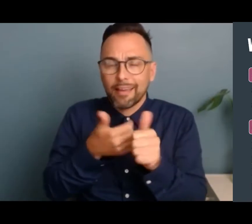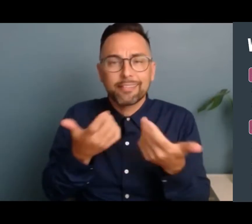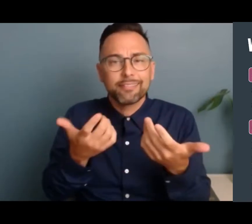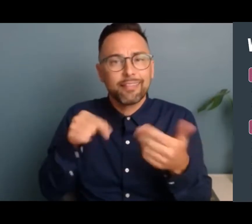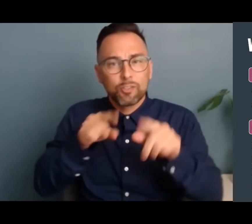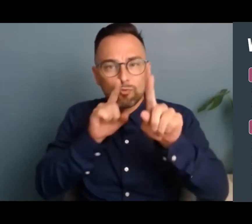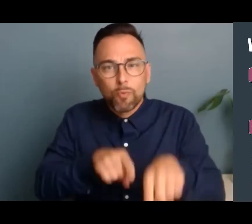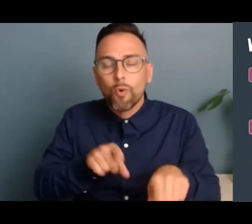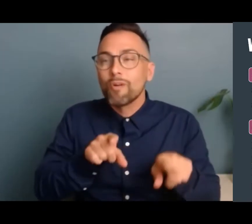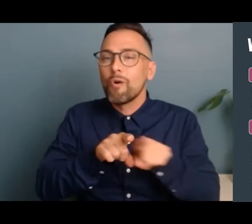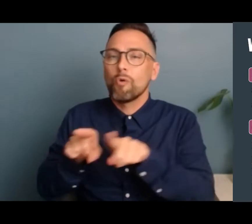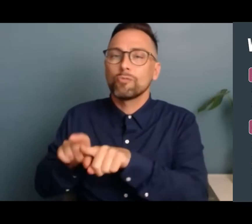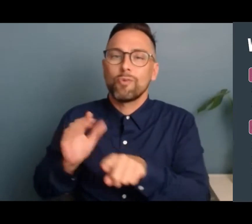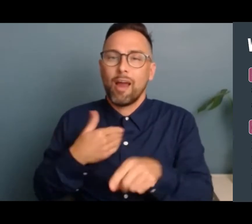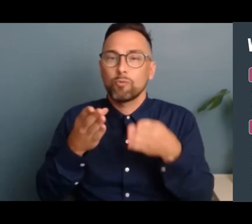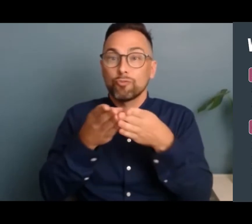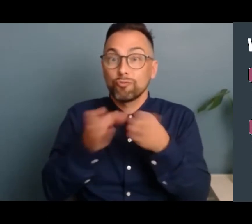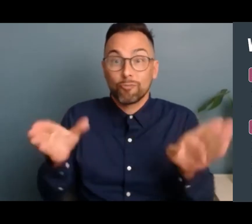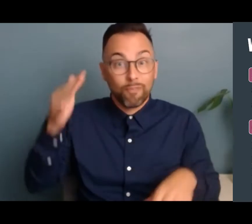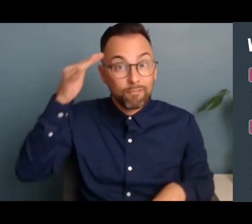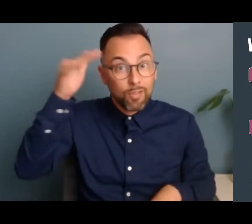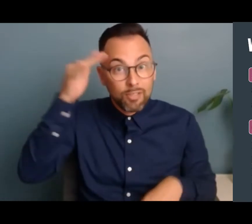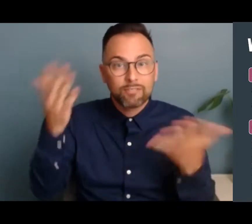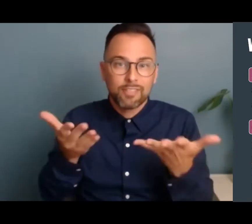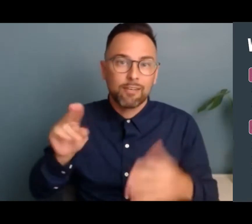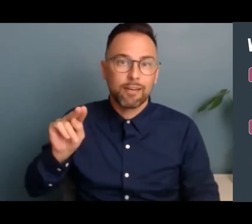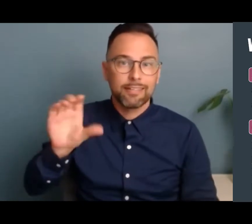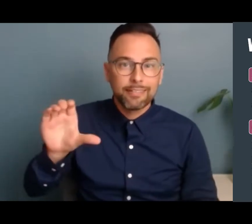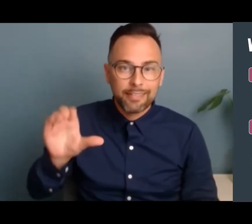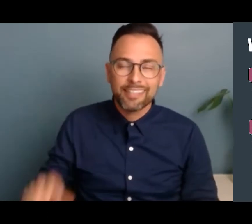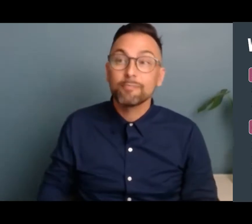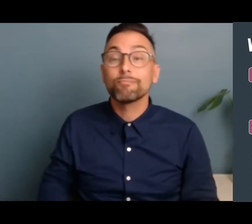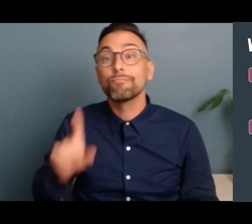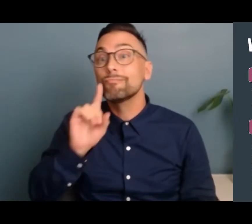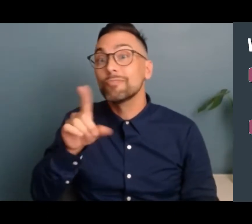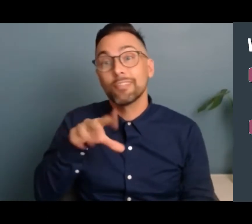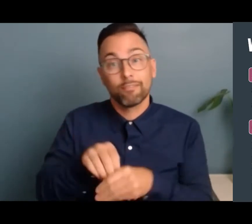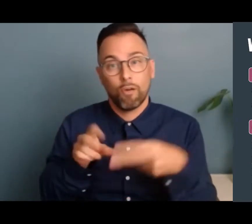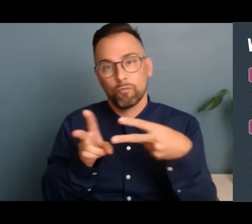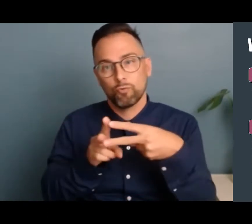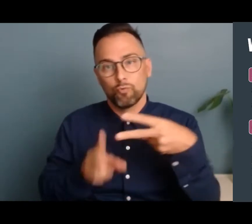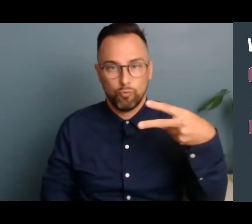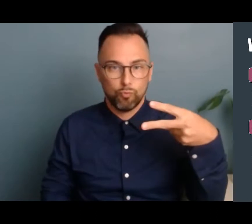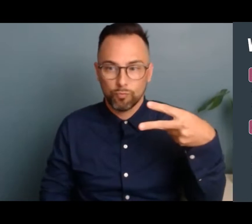behind the report and also our general philosophy here at NDC. It really involves two things.